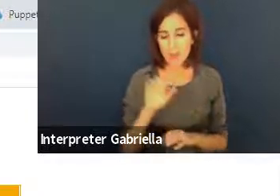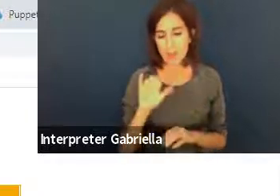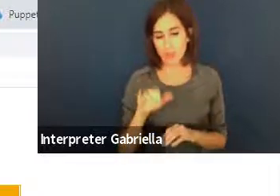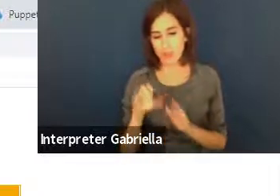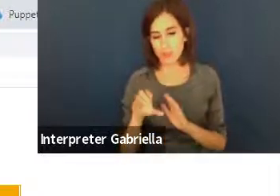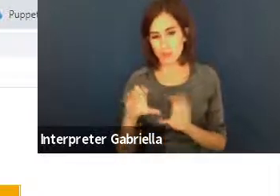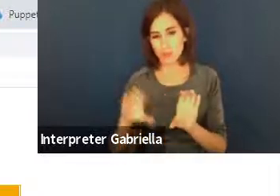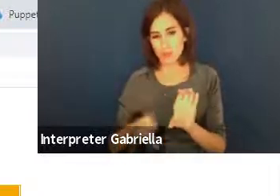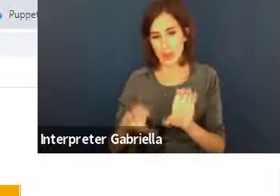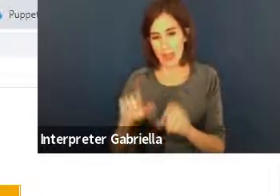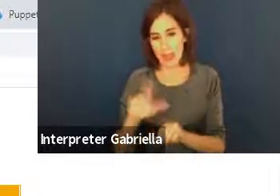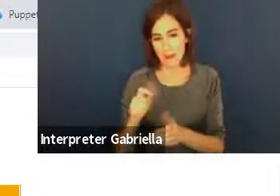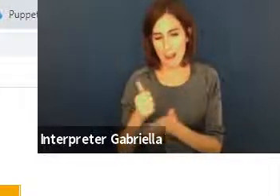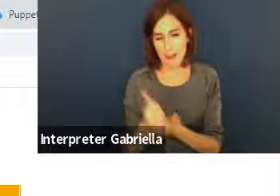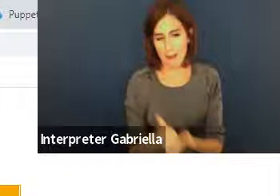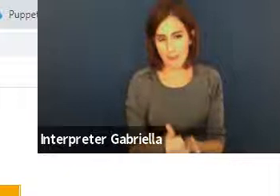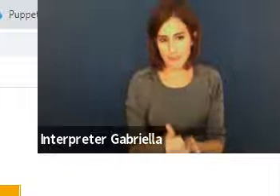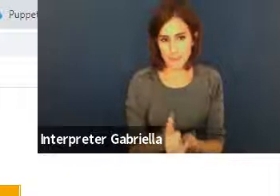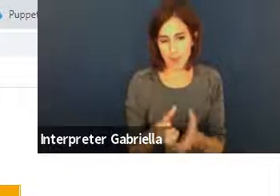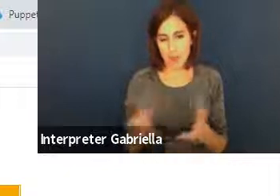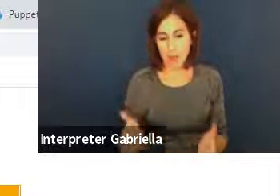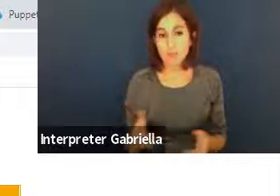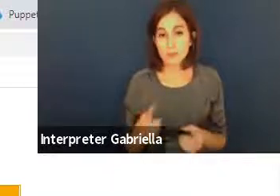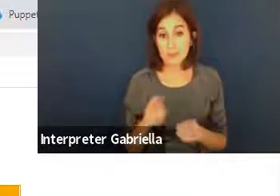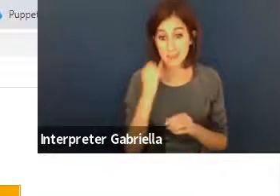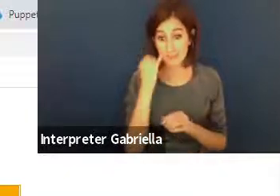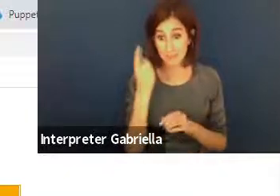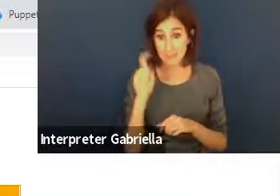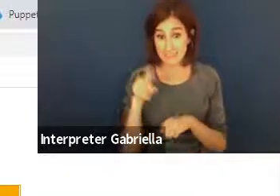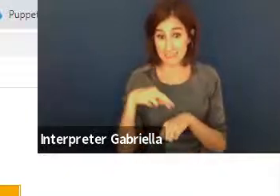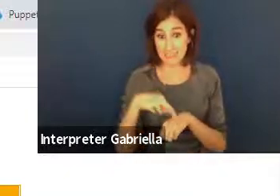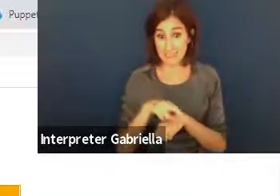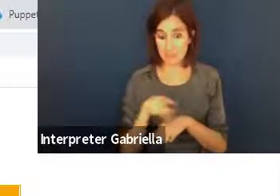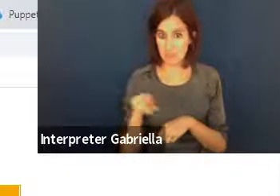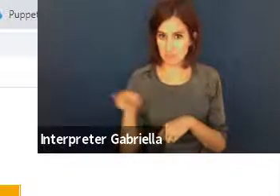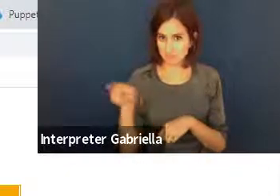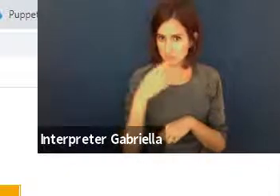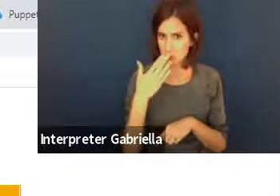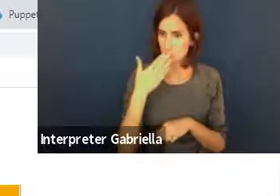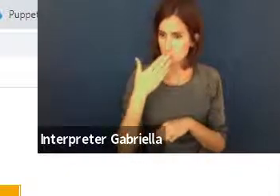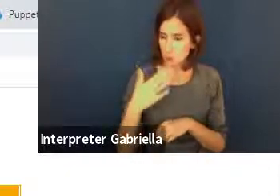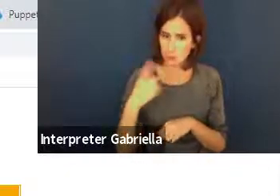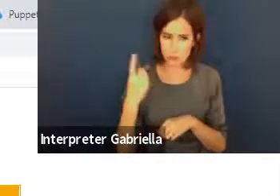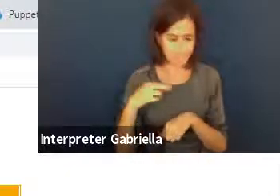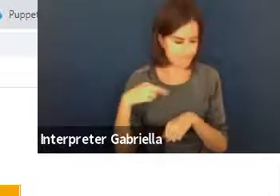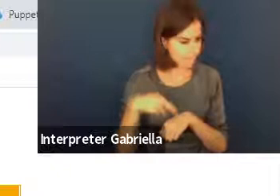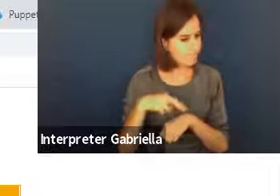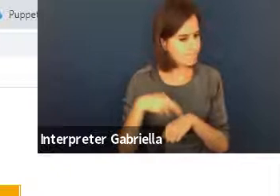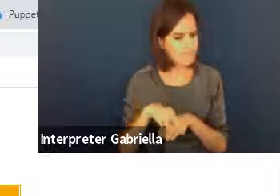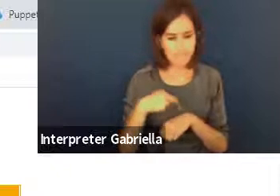Linda Kobashigawa: But again, if something needs to be referred, they always were they're really good about referring some of the chats and we get the whole transcripts.